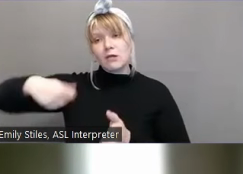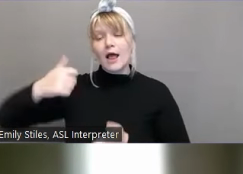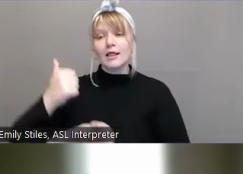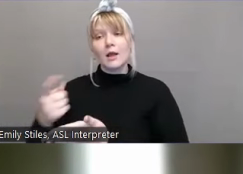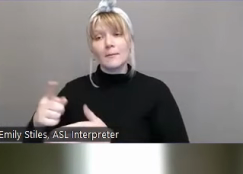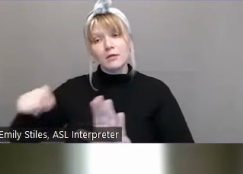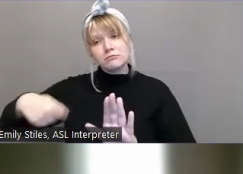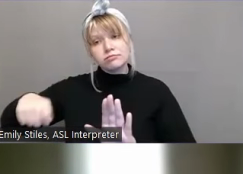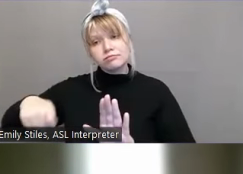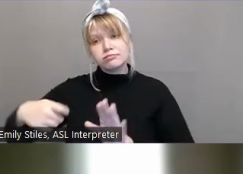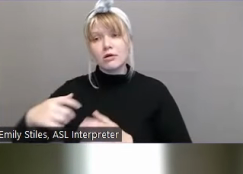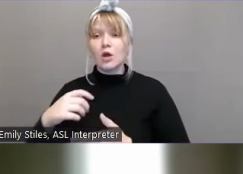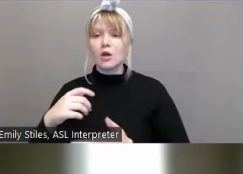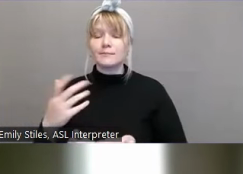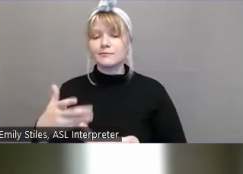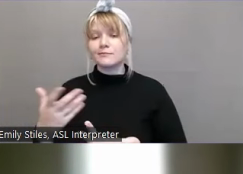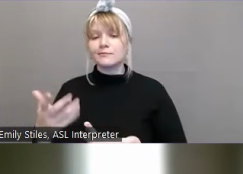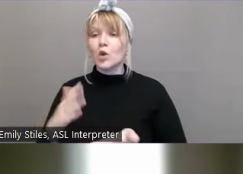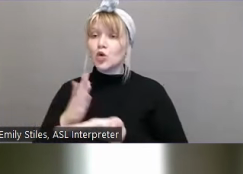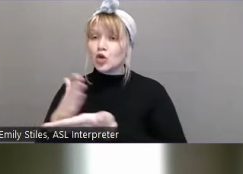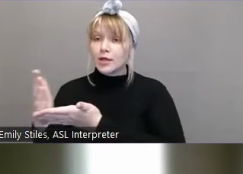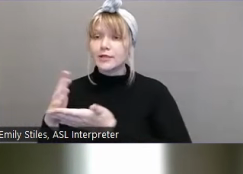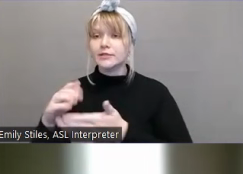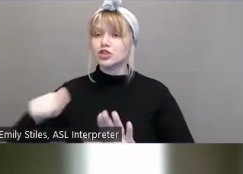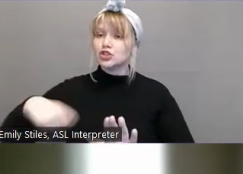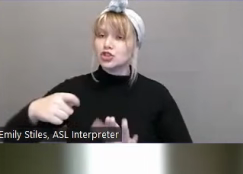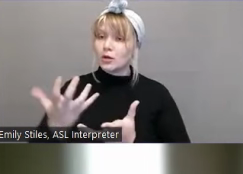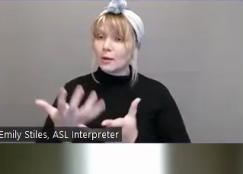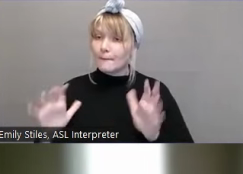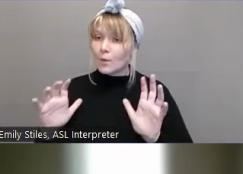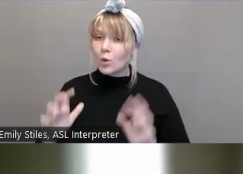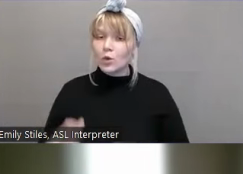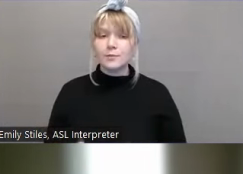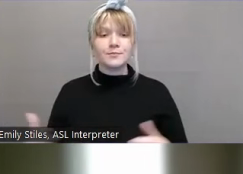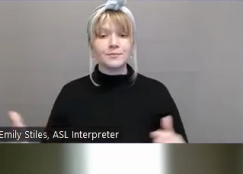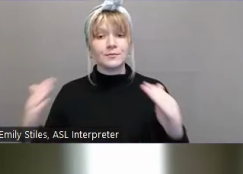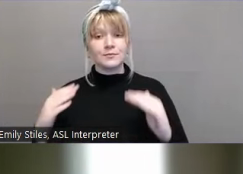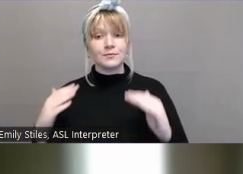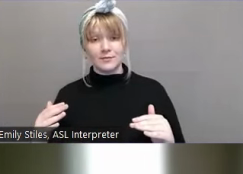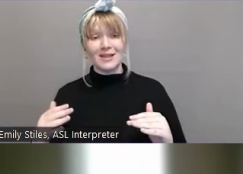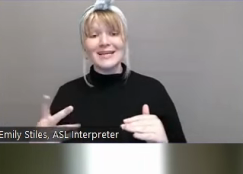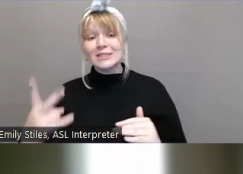The bottom left is a medication administration device for somebody that might forget to take their meds.